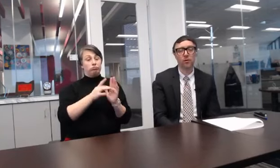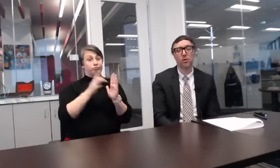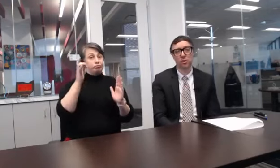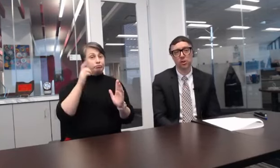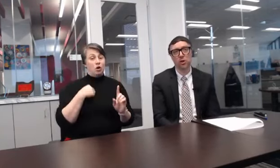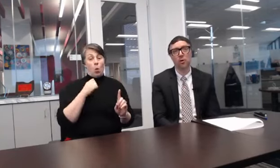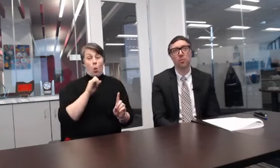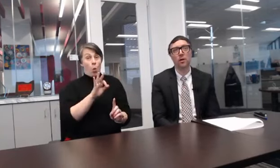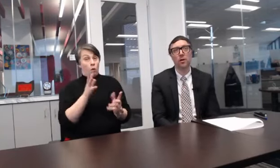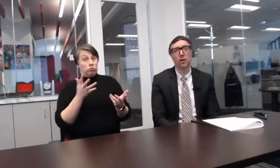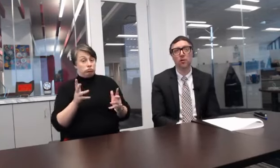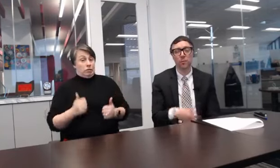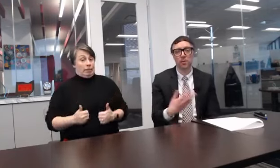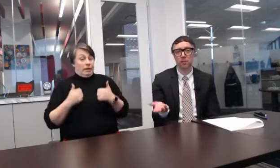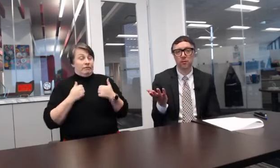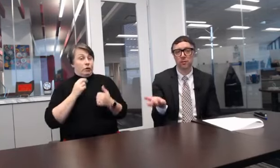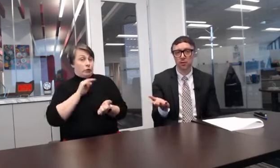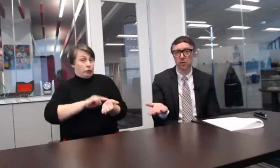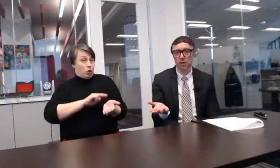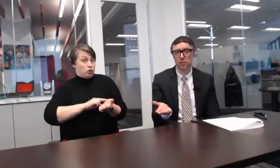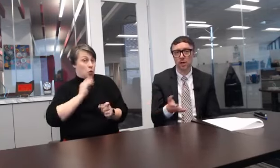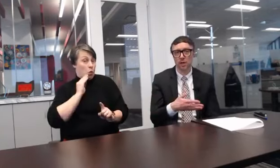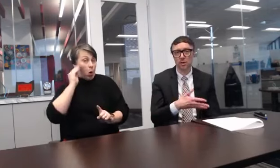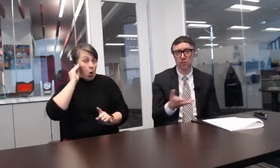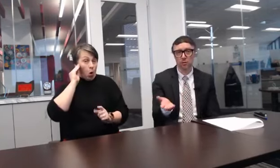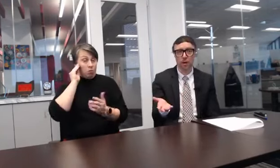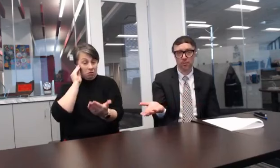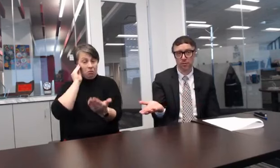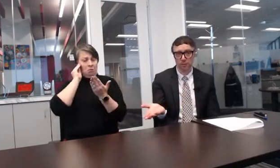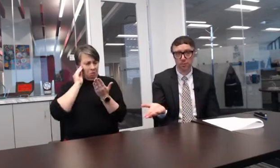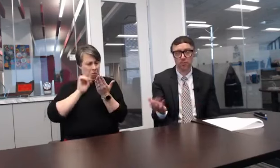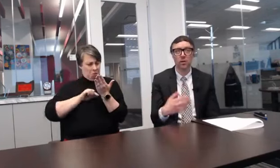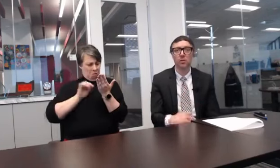or a nursing home and you've basically received a notice saying you have to leave.